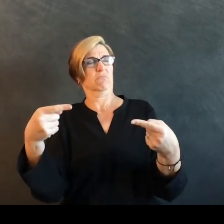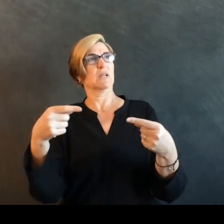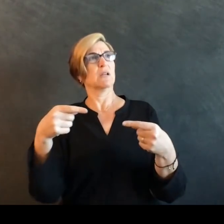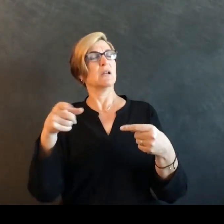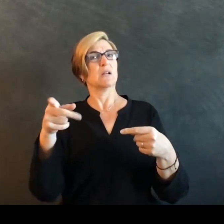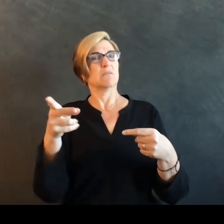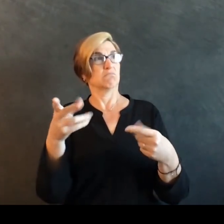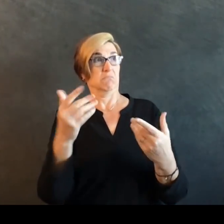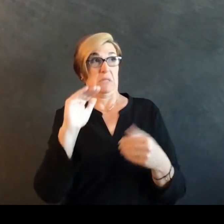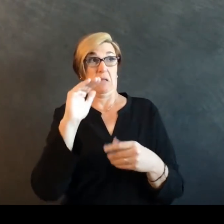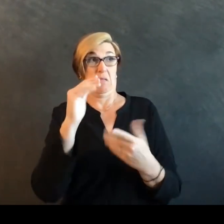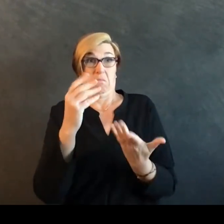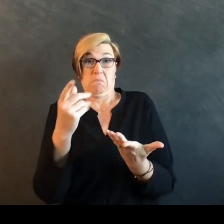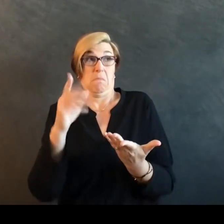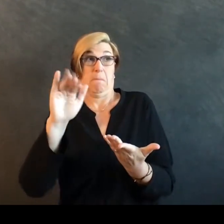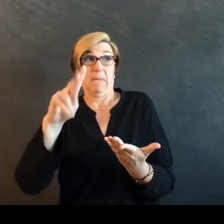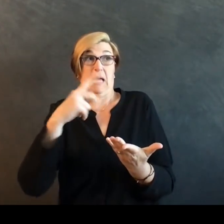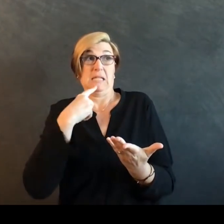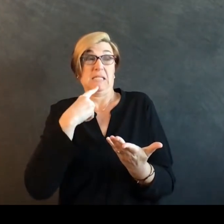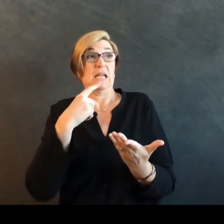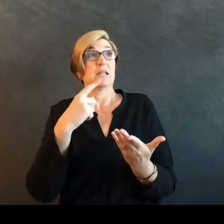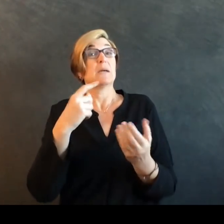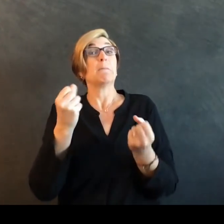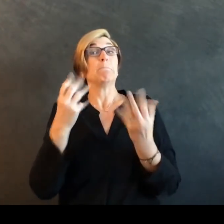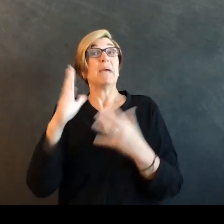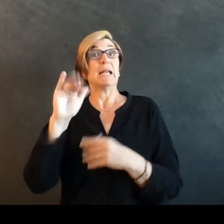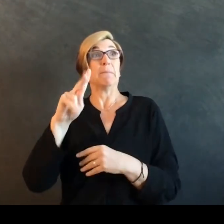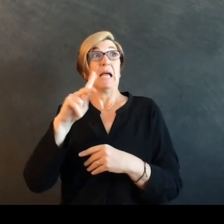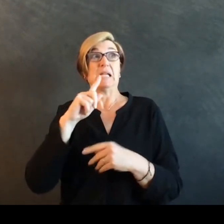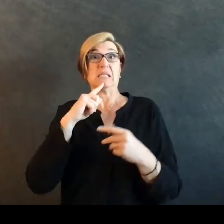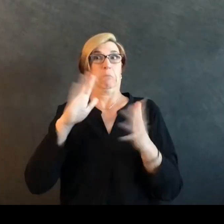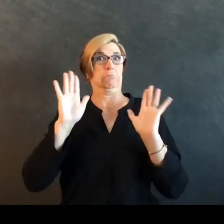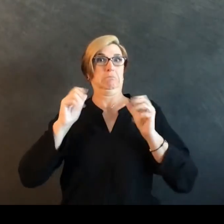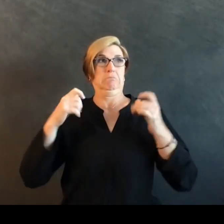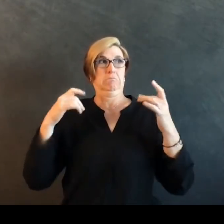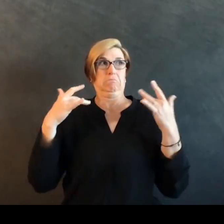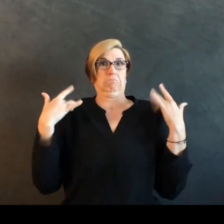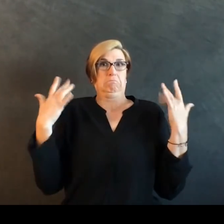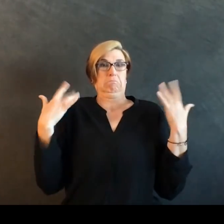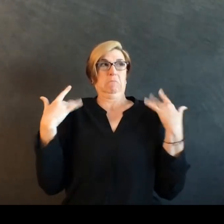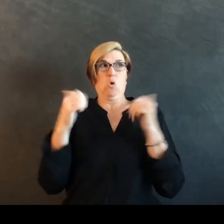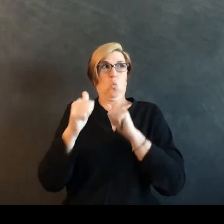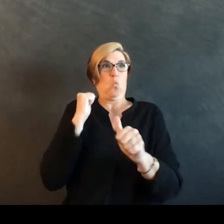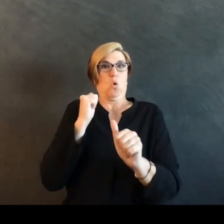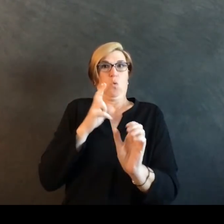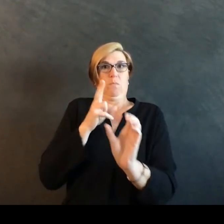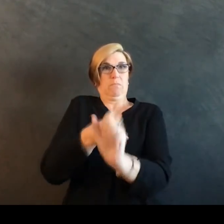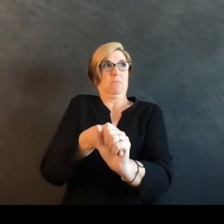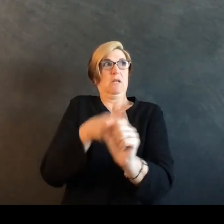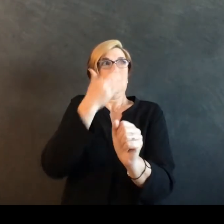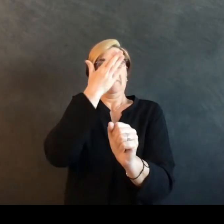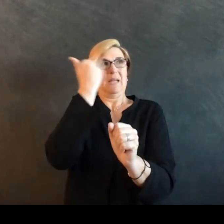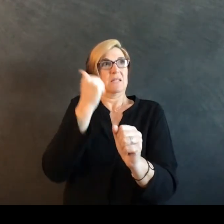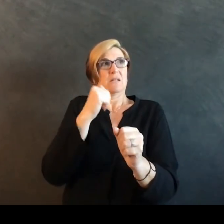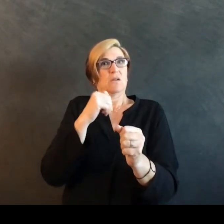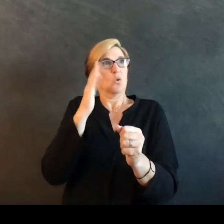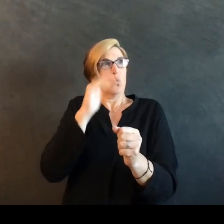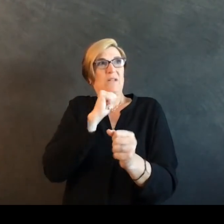that lenders are actually opting out because they can't make enough money to even service the loans so how are you going to make sure these small business